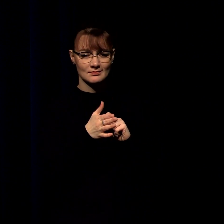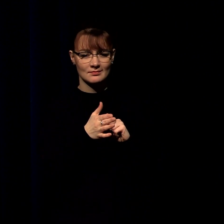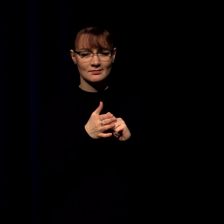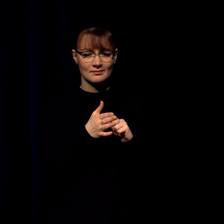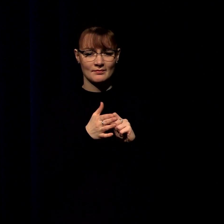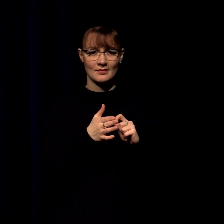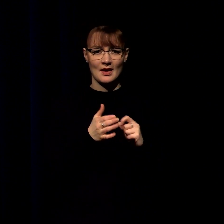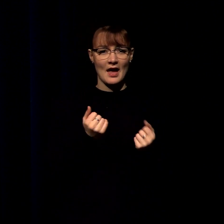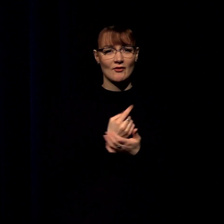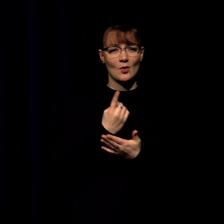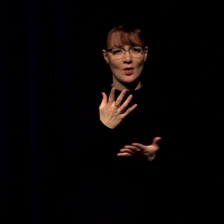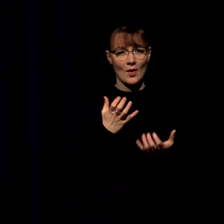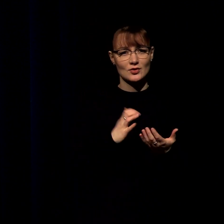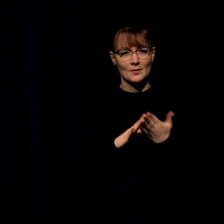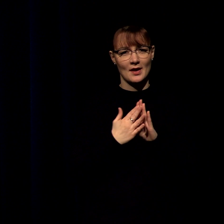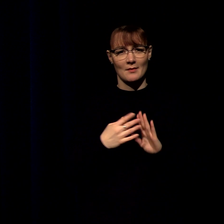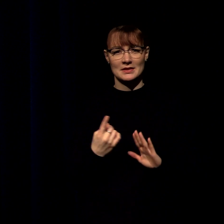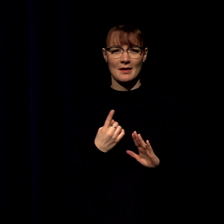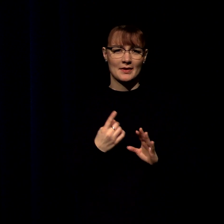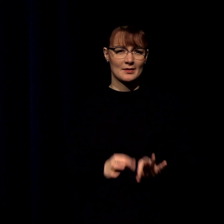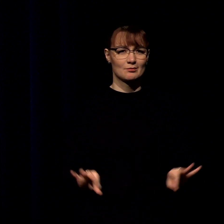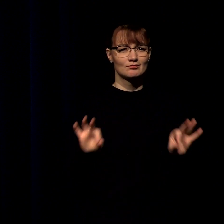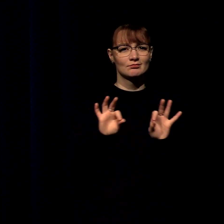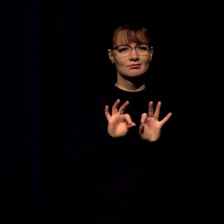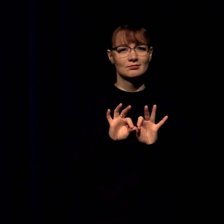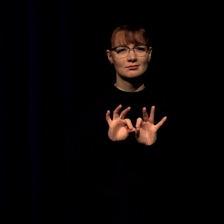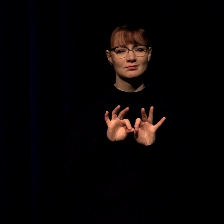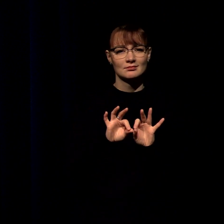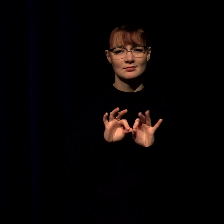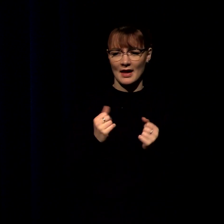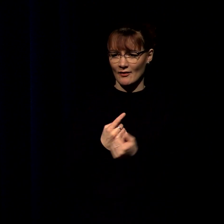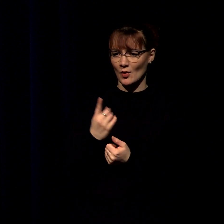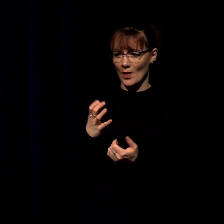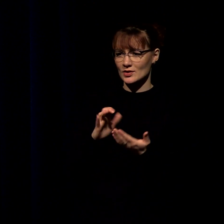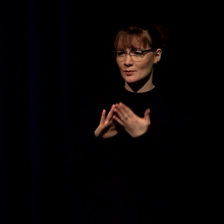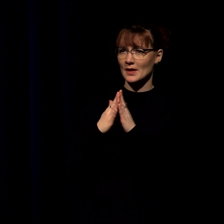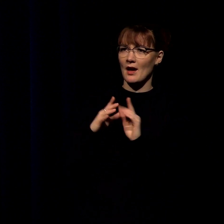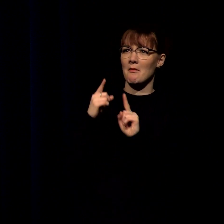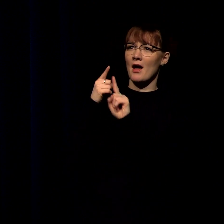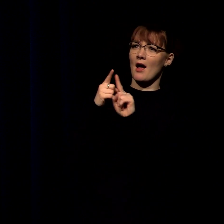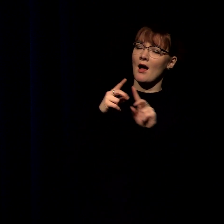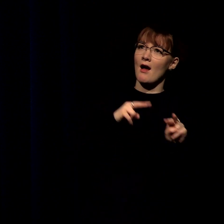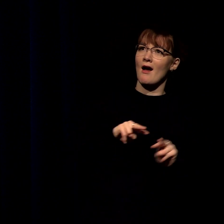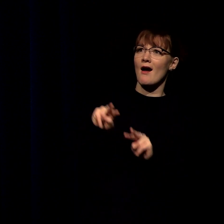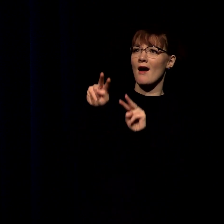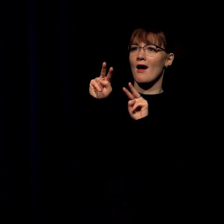Everybody wants to be somebody, everybody wants to be someone